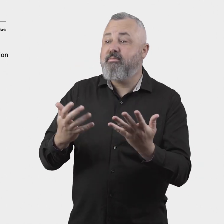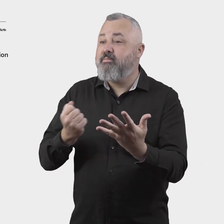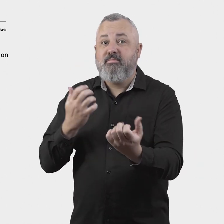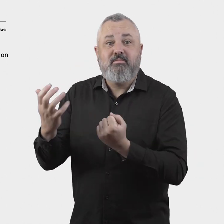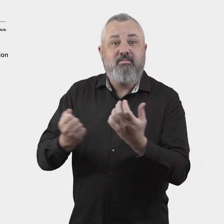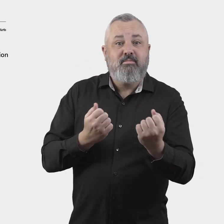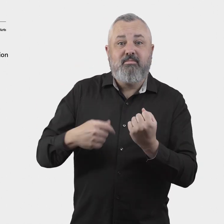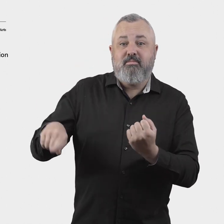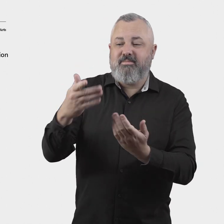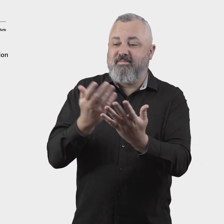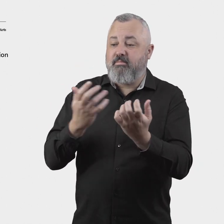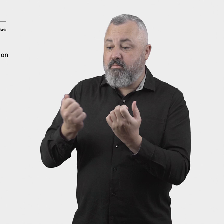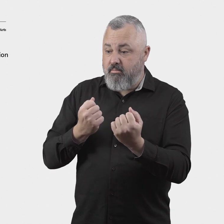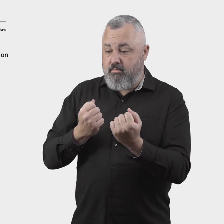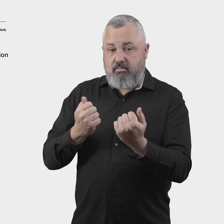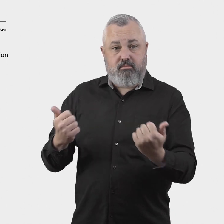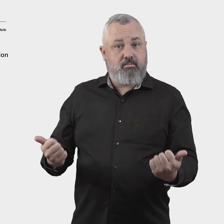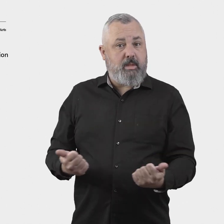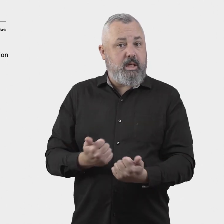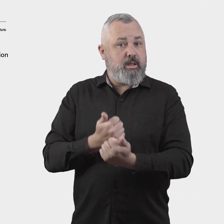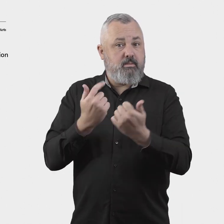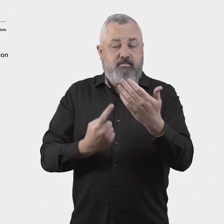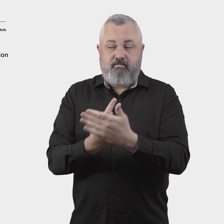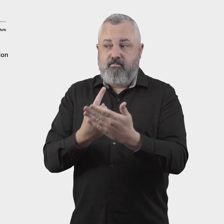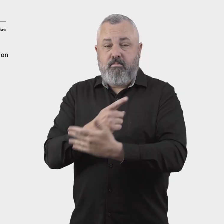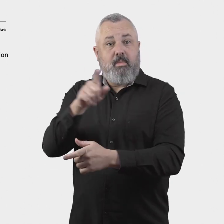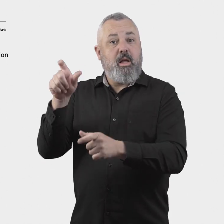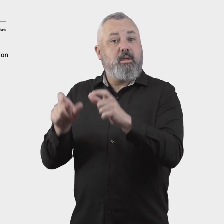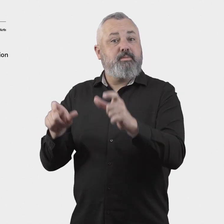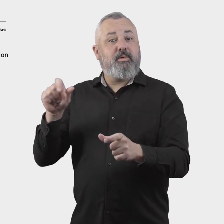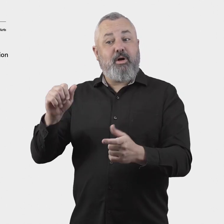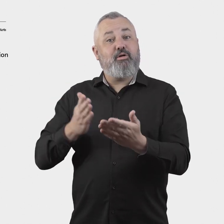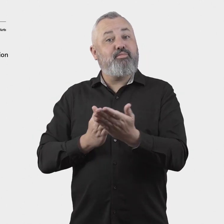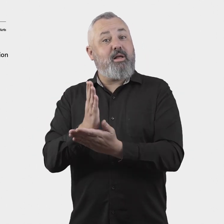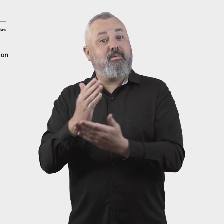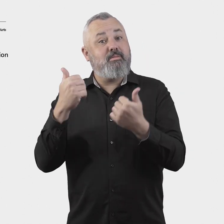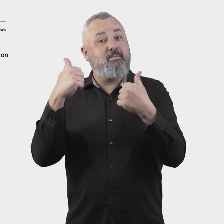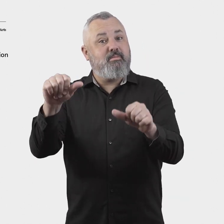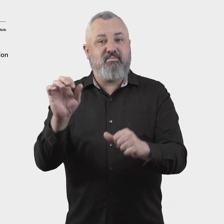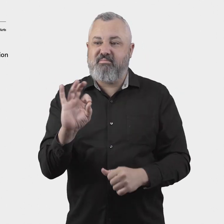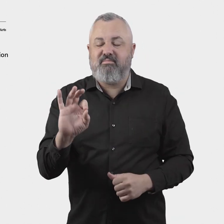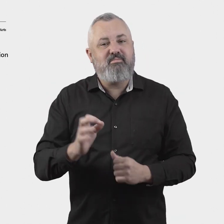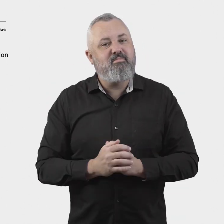where aviation customers’ rights have not been upheld in practice.